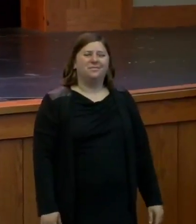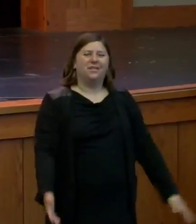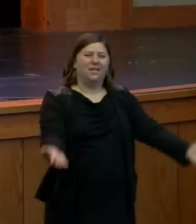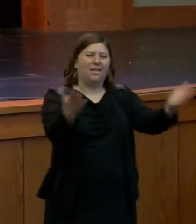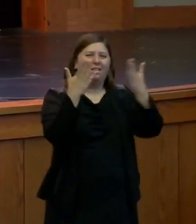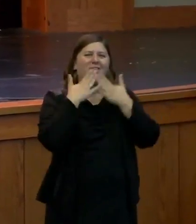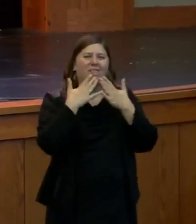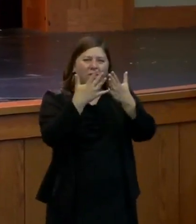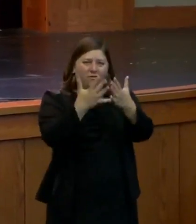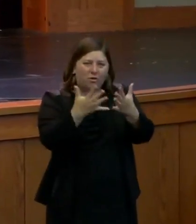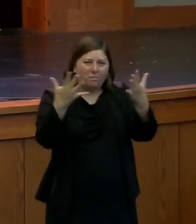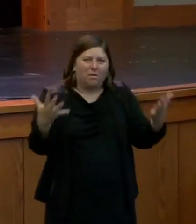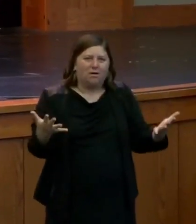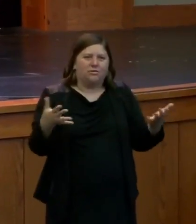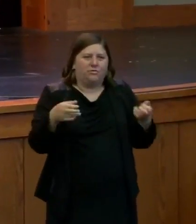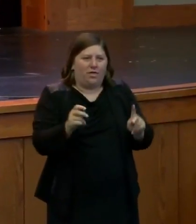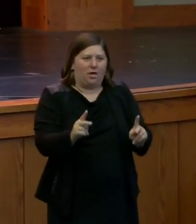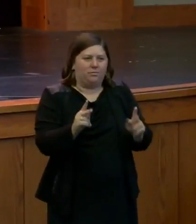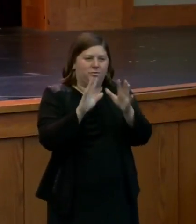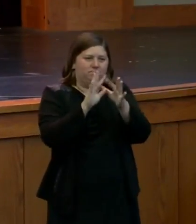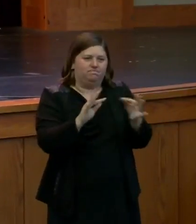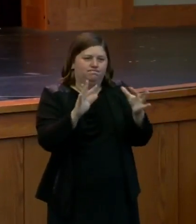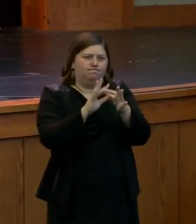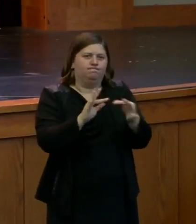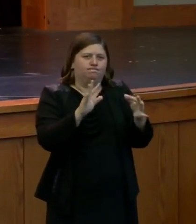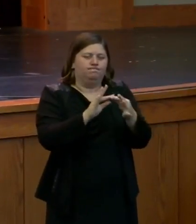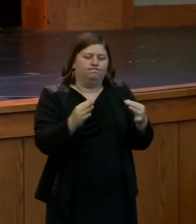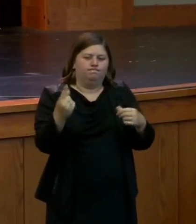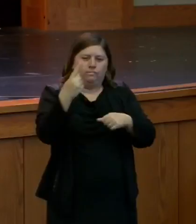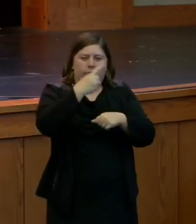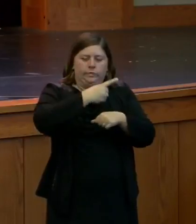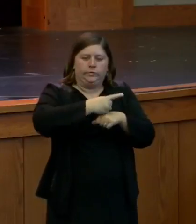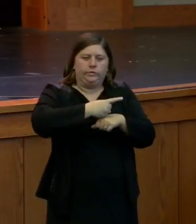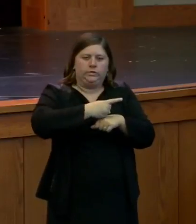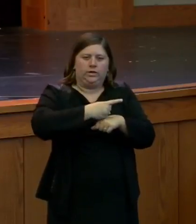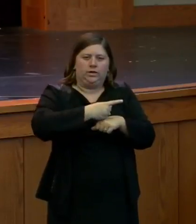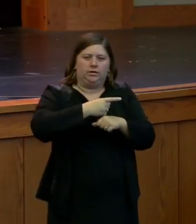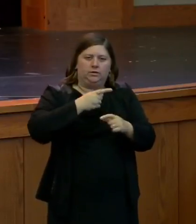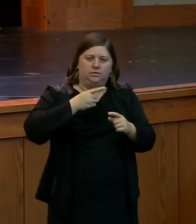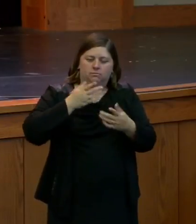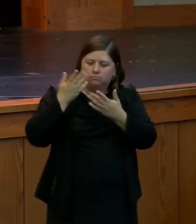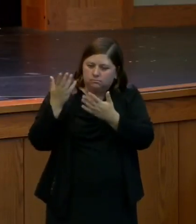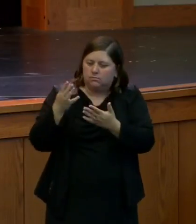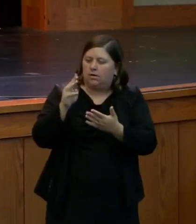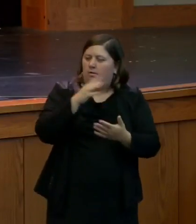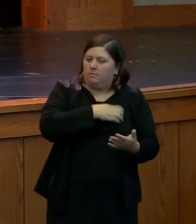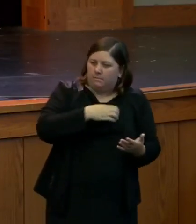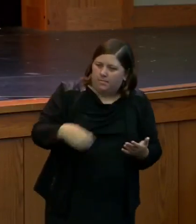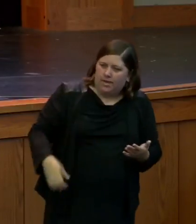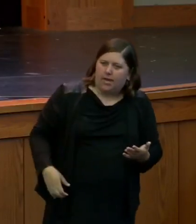THANK YOU VERY MUCH FOR THE OPPORTUNITY TO SPEAK TODAY. PARTICULARLY TO THE MAYOR, THE STATE COMMISSIONERS, OUR SHADOW